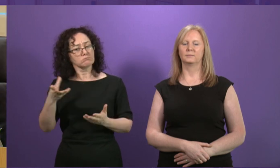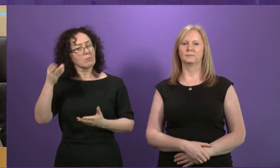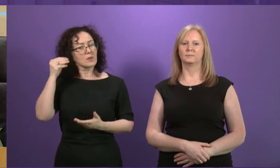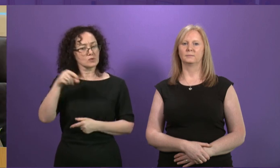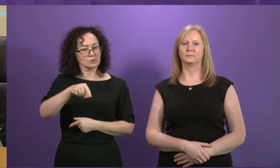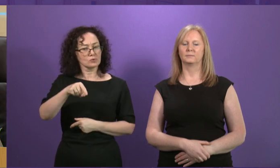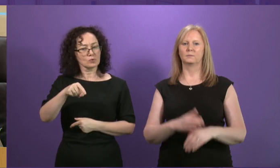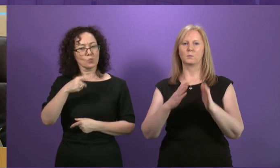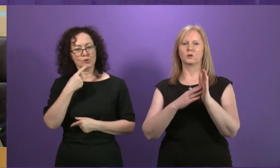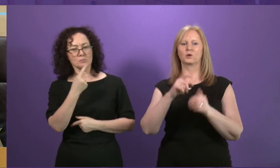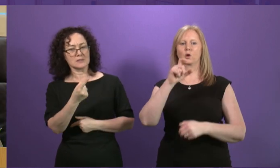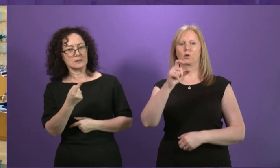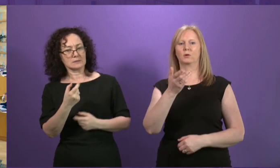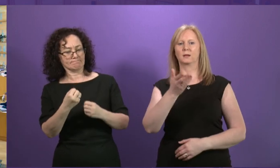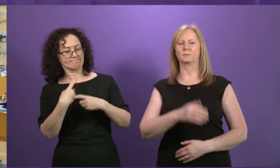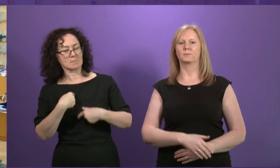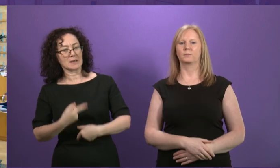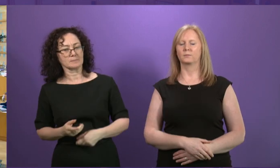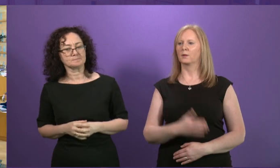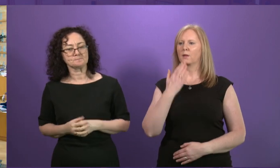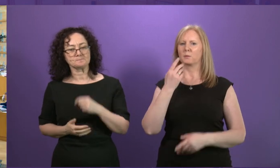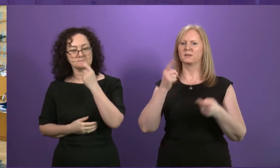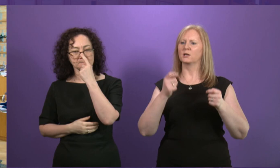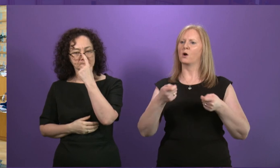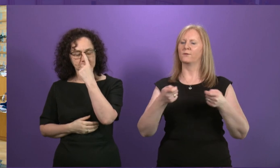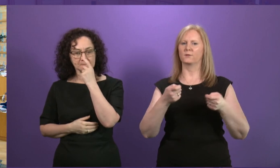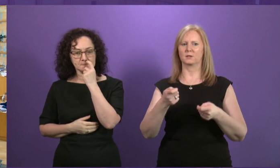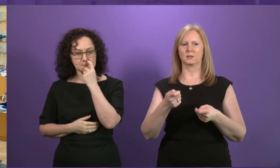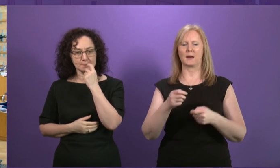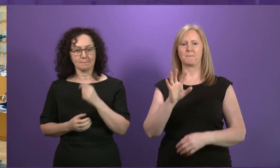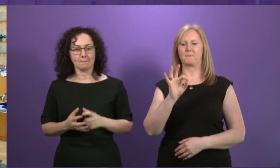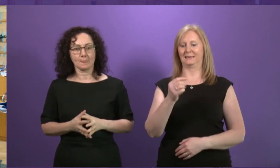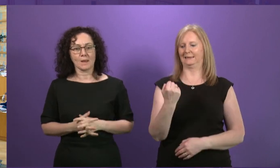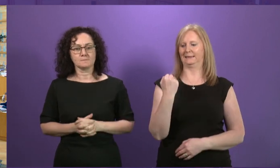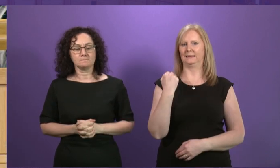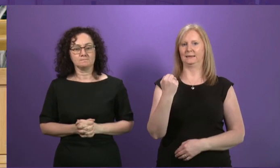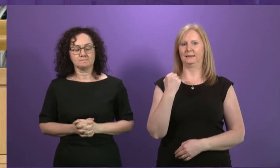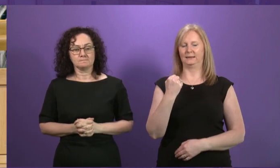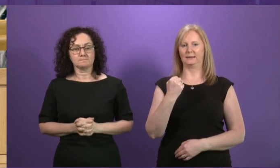Maurice Corry (West Scotland) (Con): On Monday, my constituent Mr Phillips, an